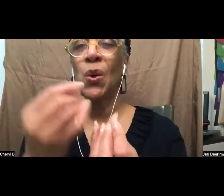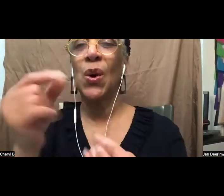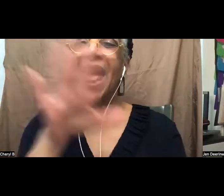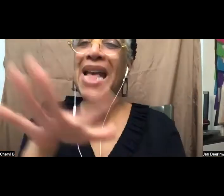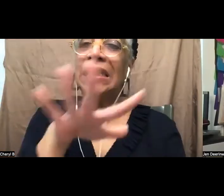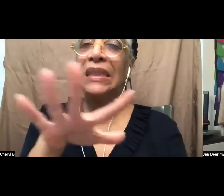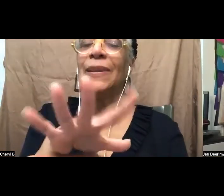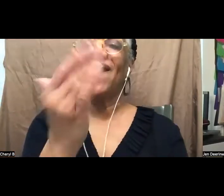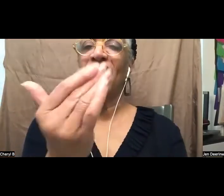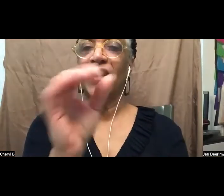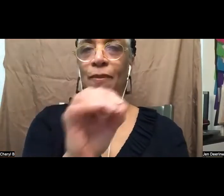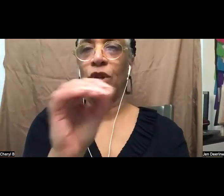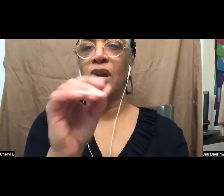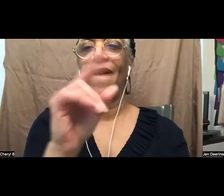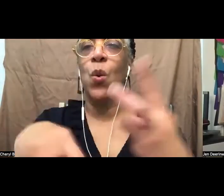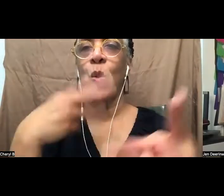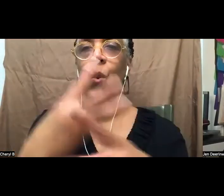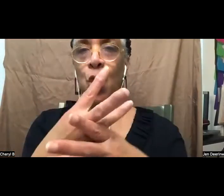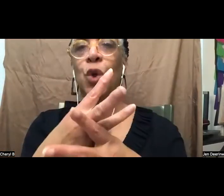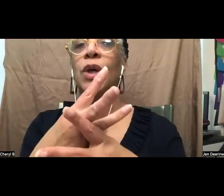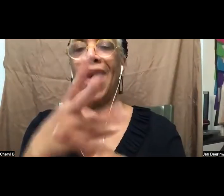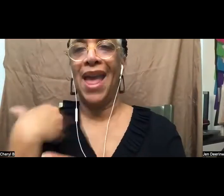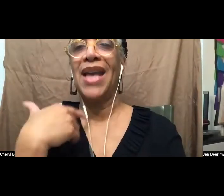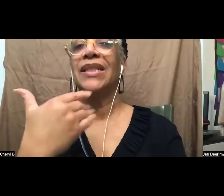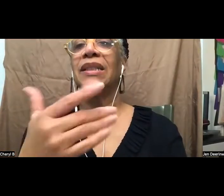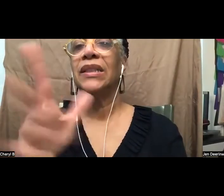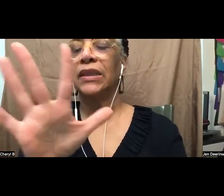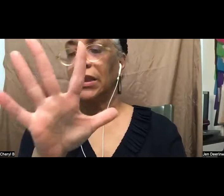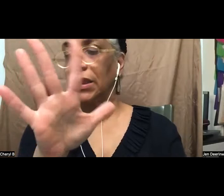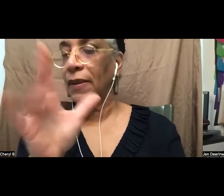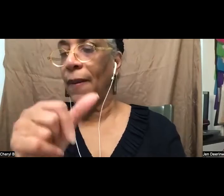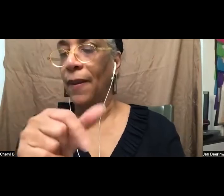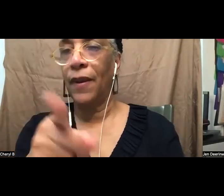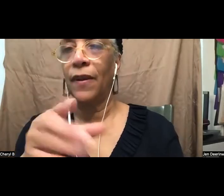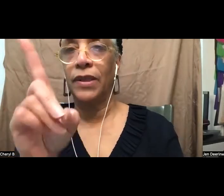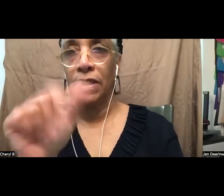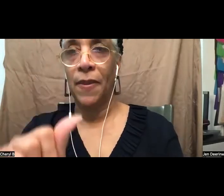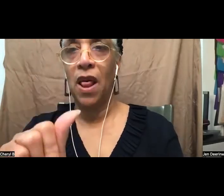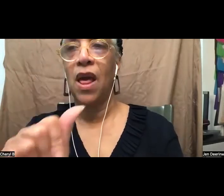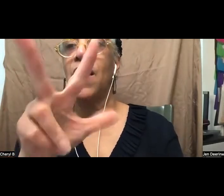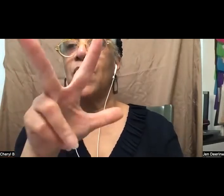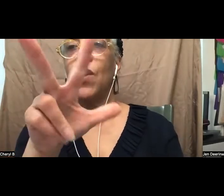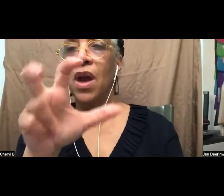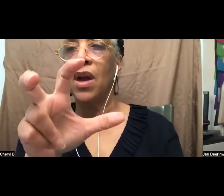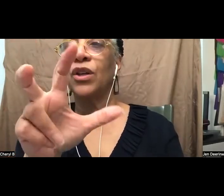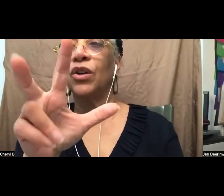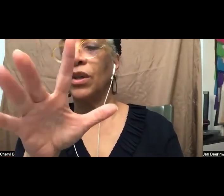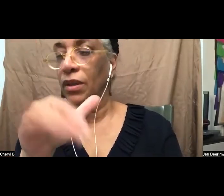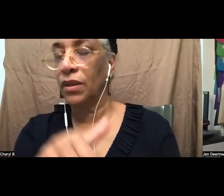There are 360 million Indigenous people in the world representing 5% of the global population,